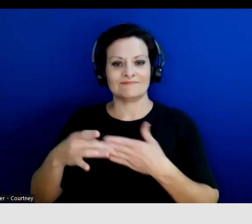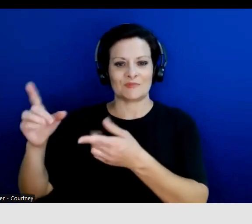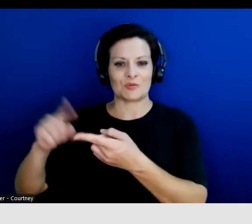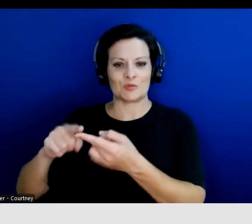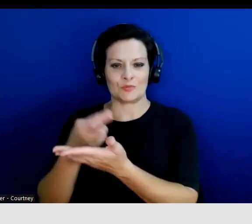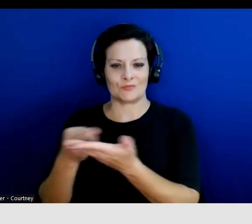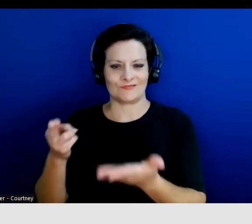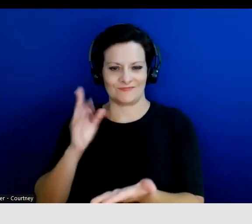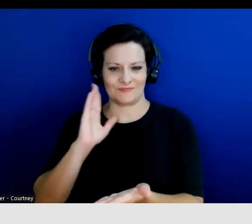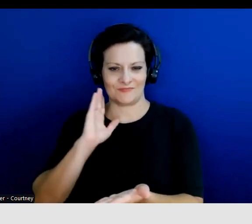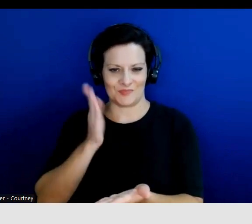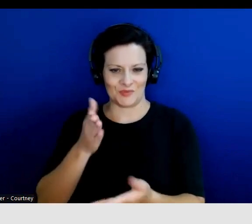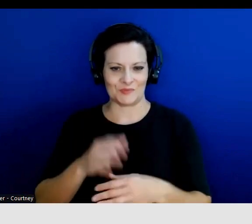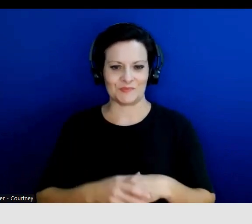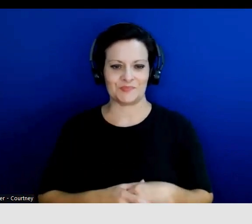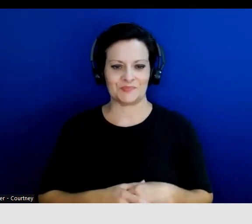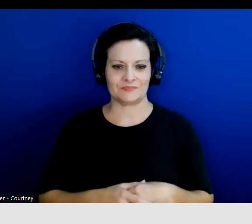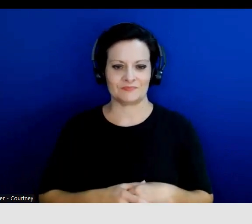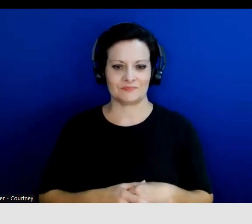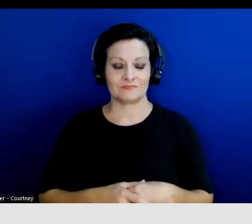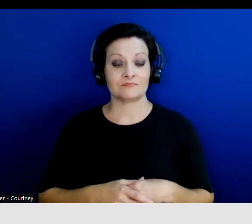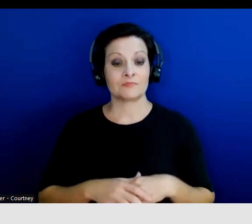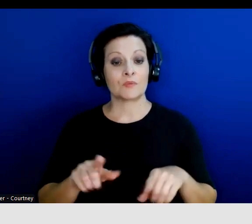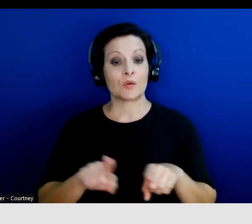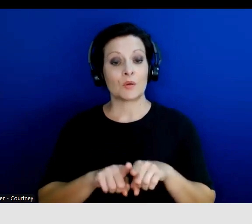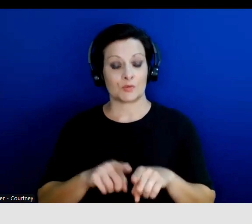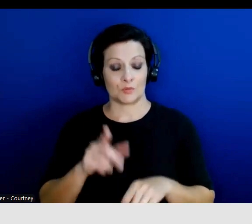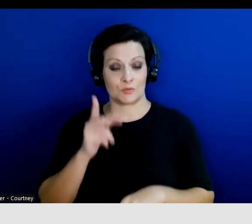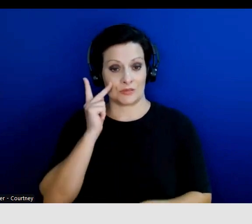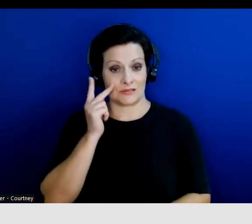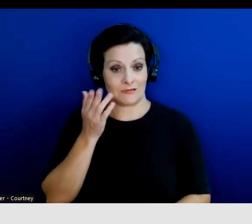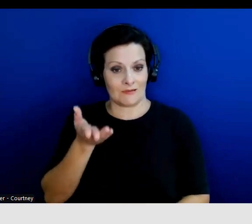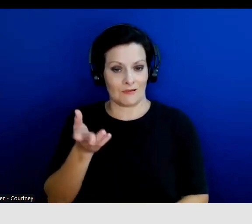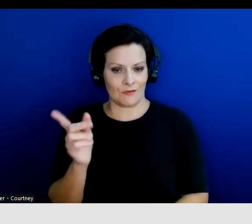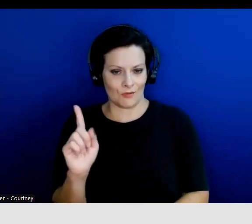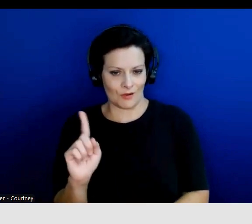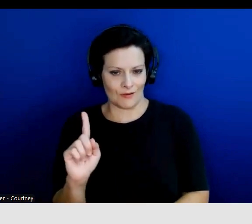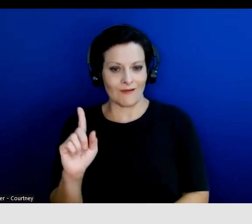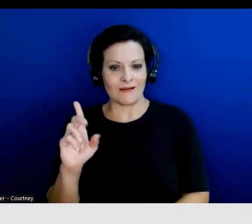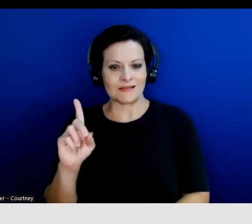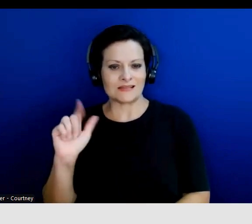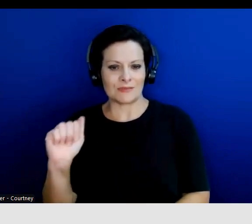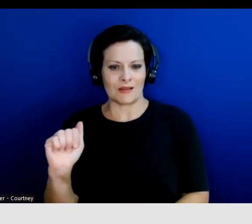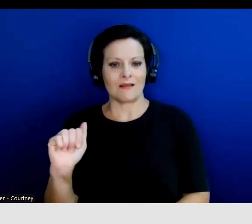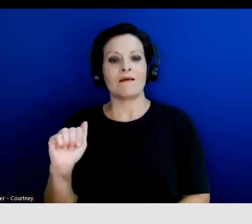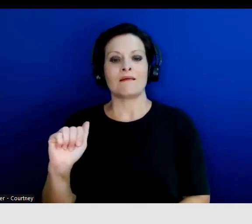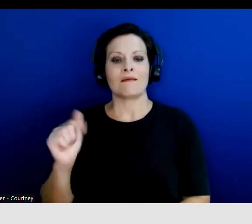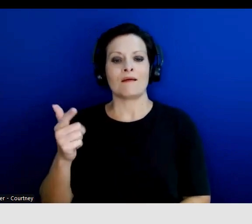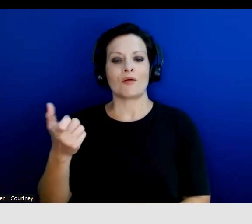resource is also linked under the Disability Grant Program accordion on the Funding Opportunities